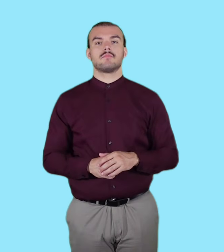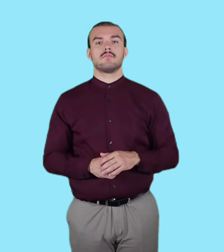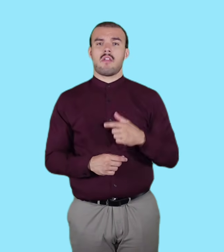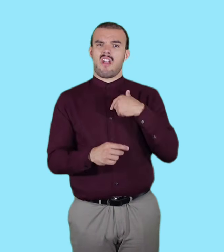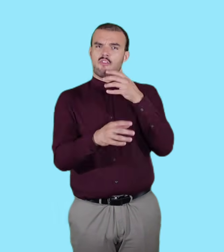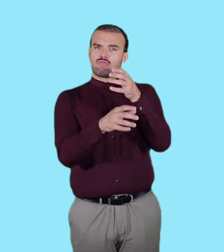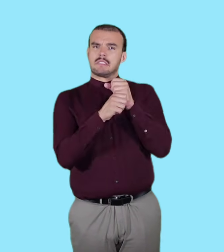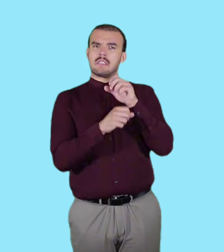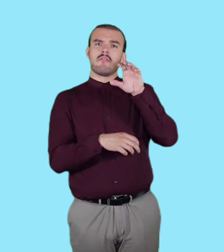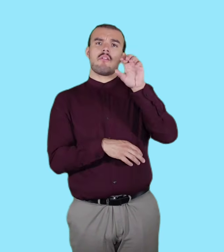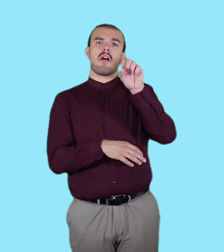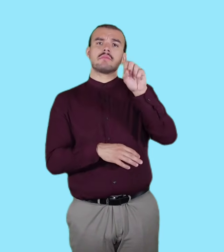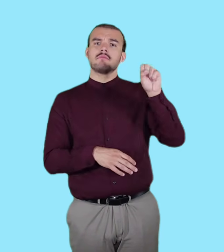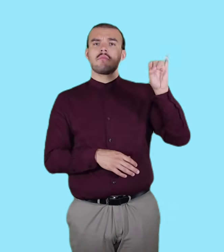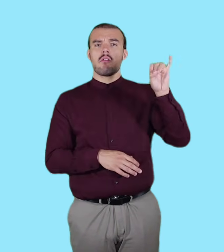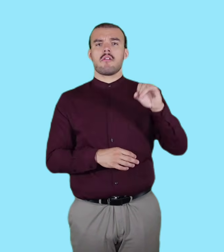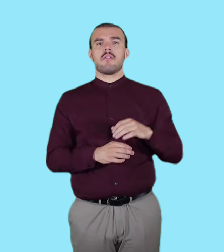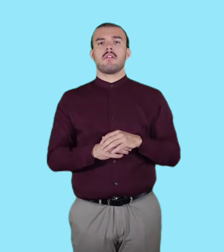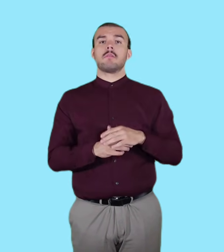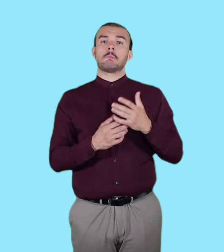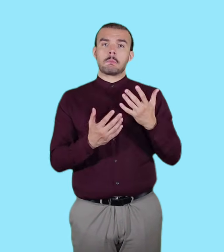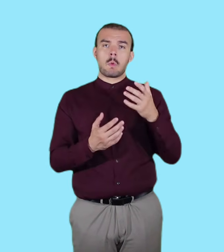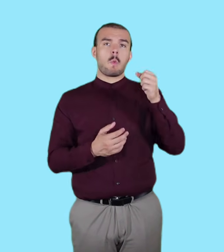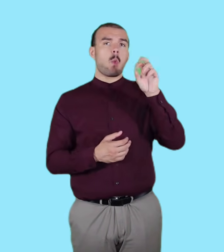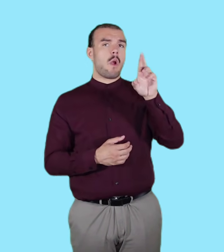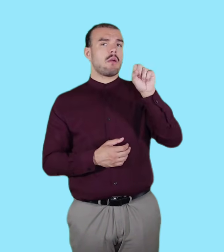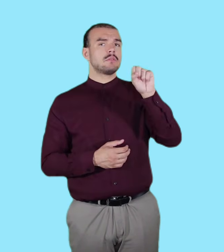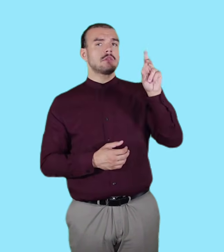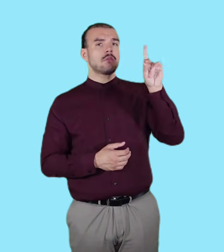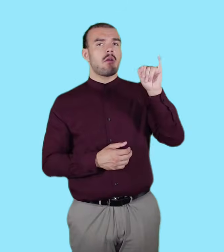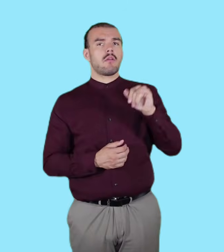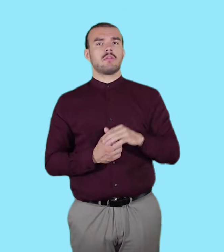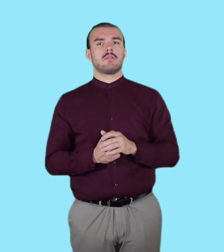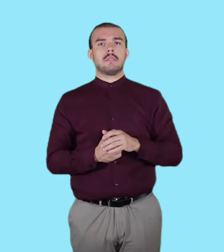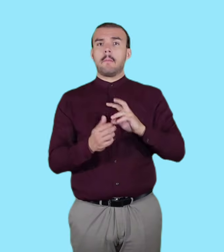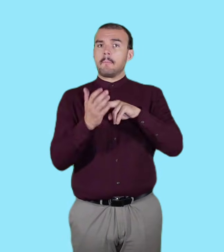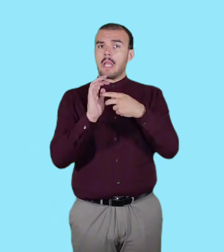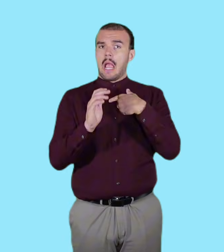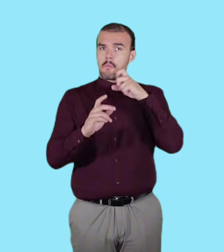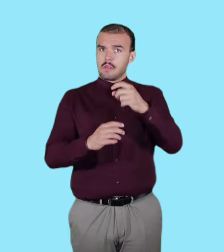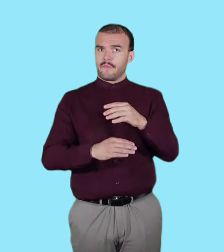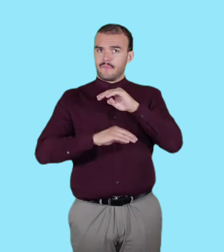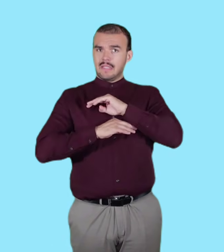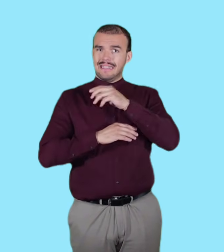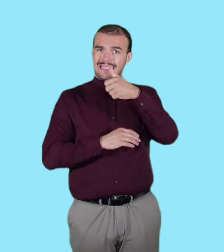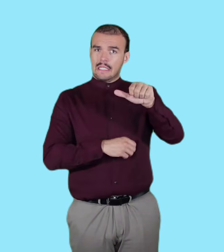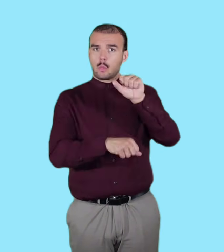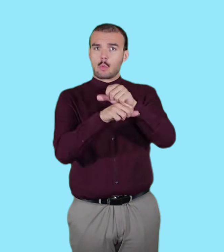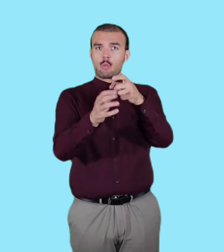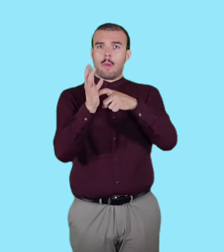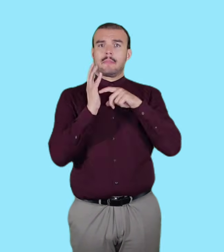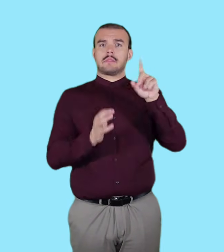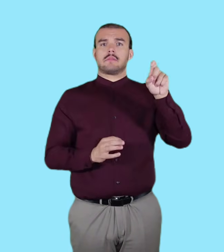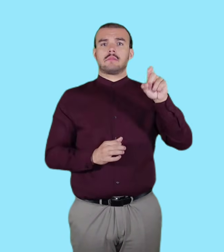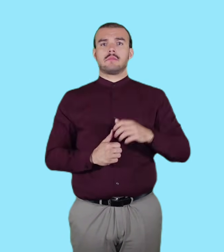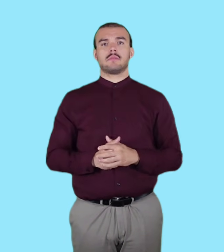I receive SSI or SSDI, do I have to fulfill any work requirements?